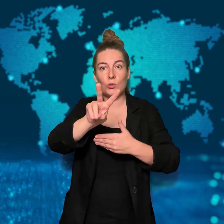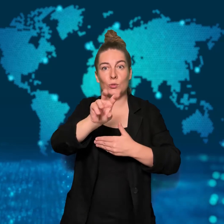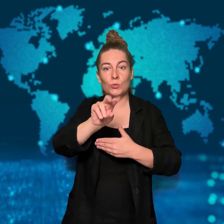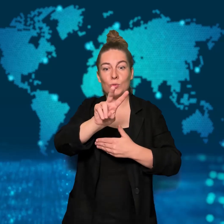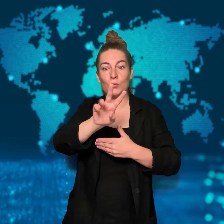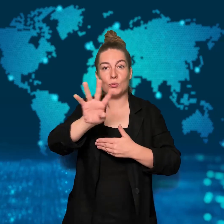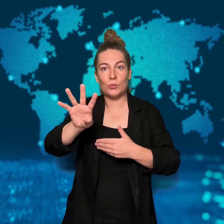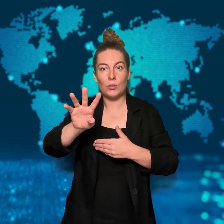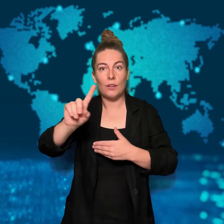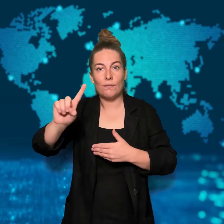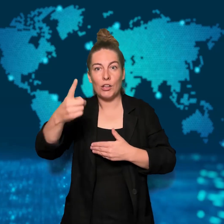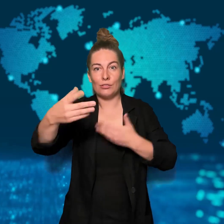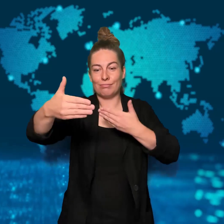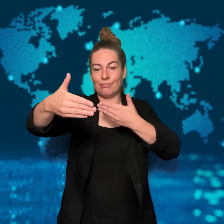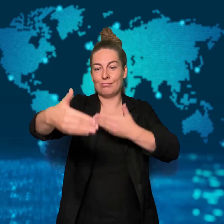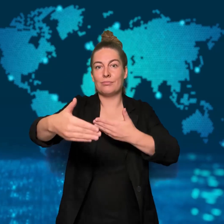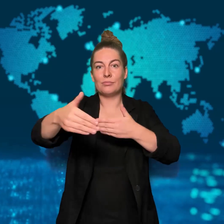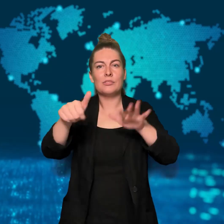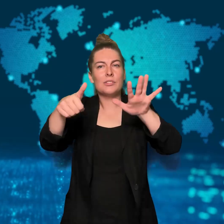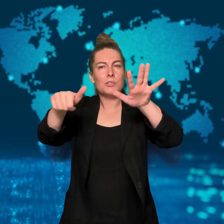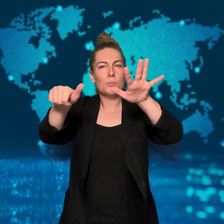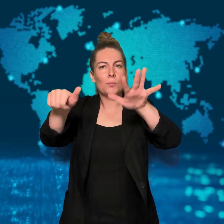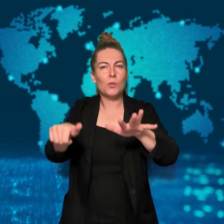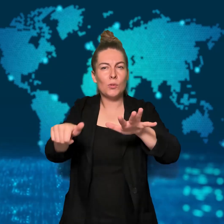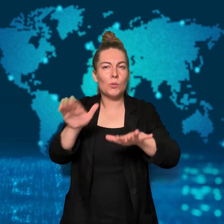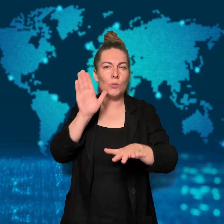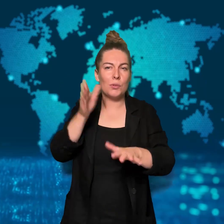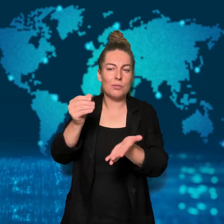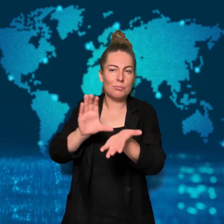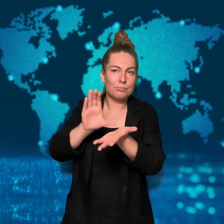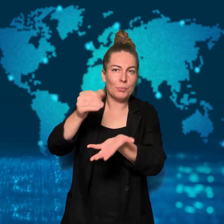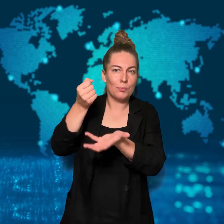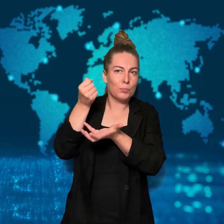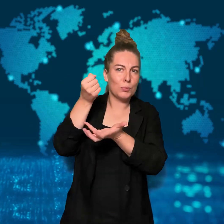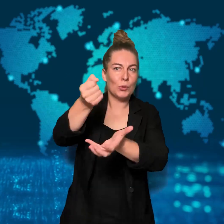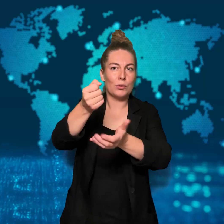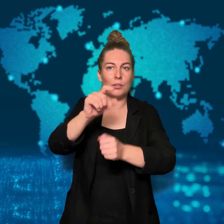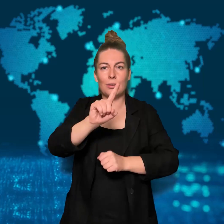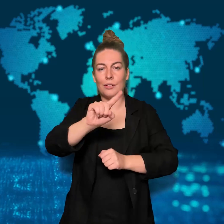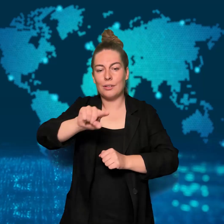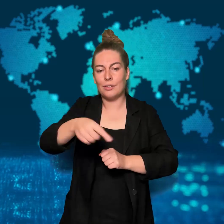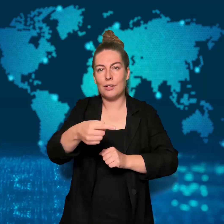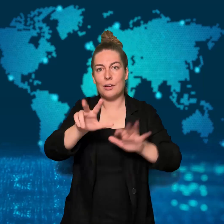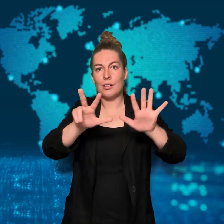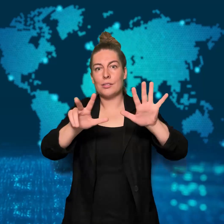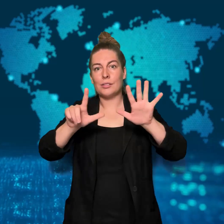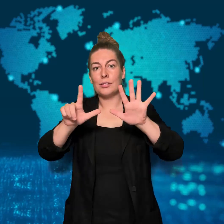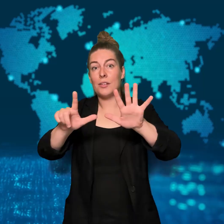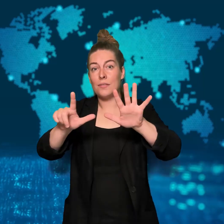paid $8,025 USD per refugee.